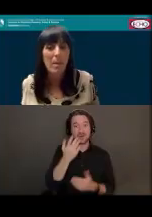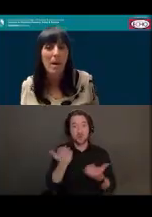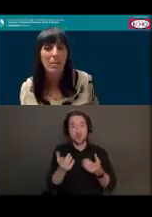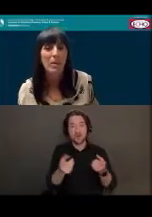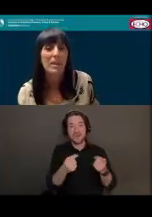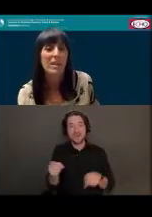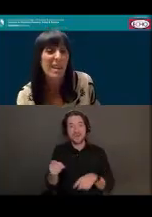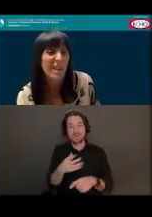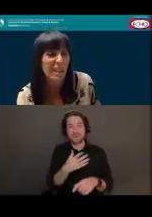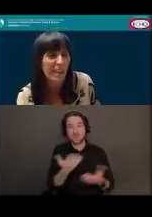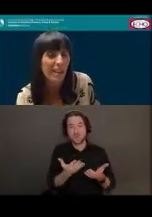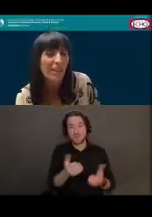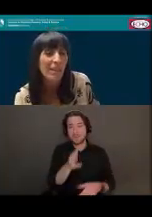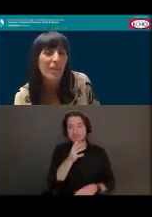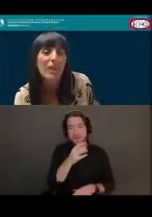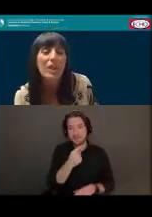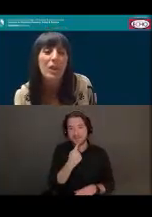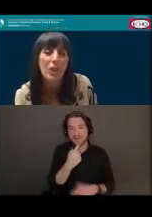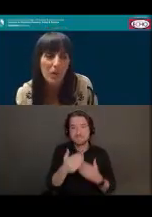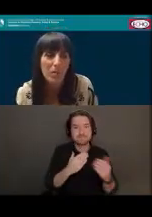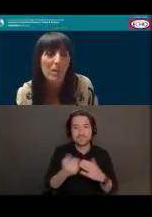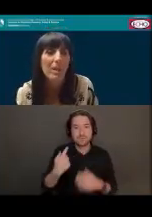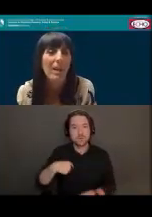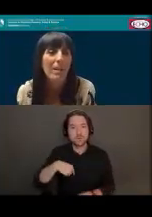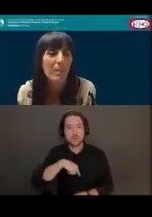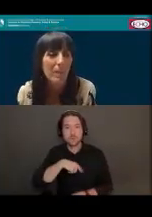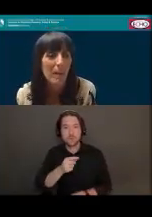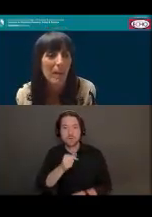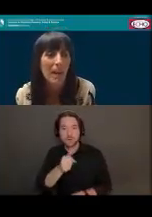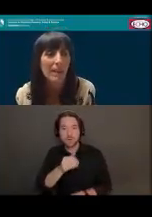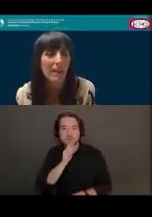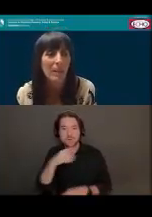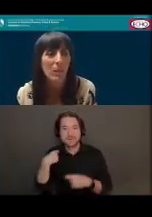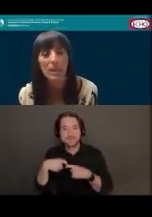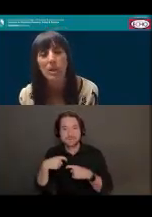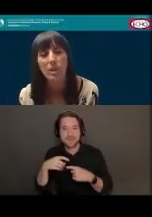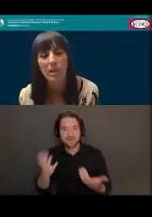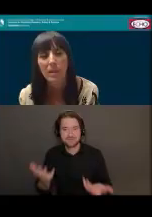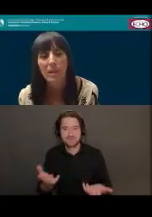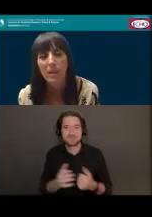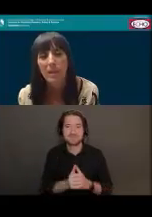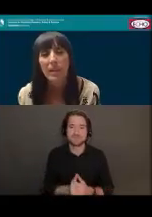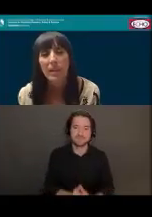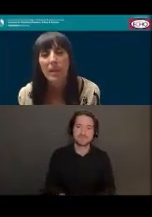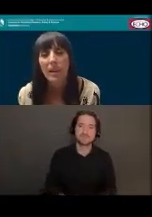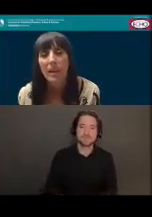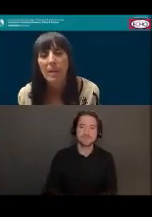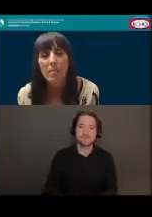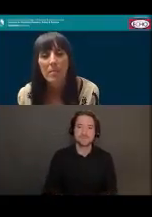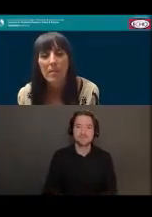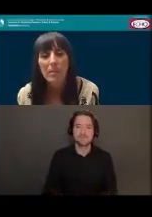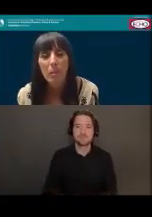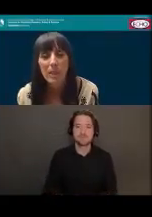mom was saying, even if we don't speak that language. What did